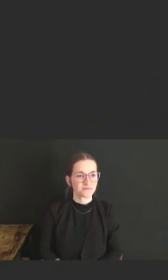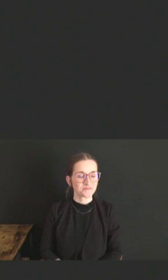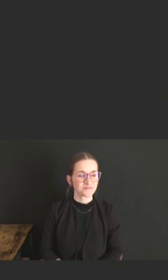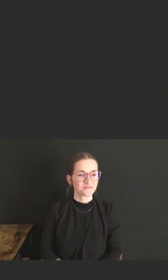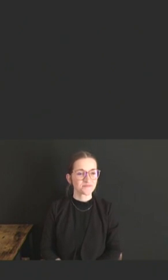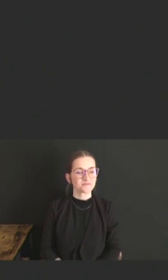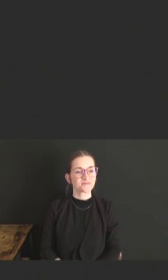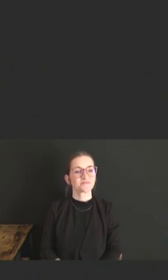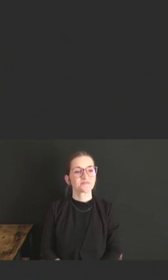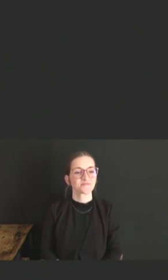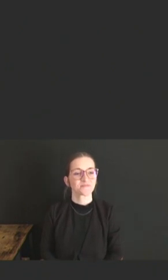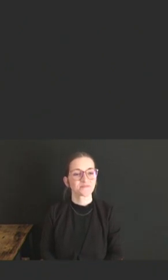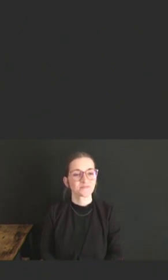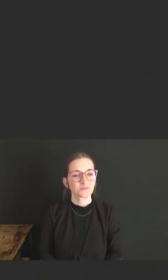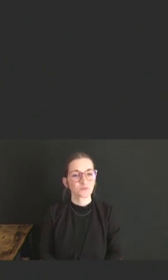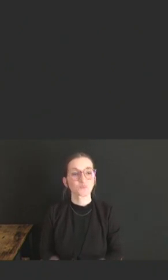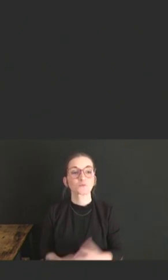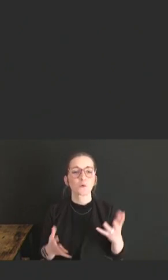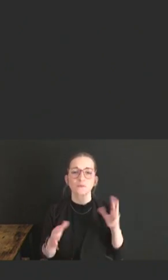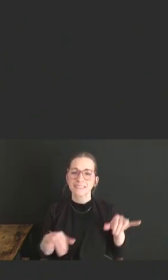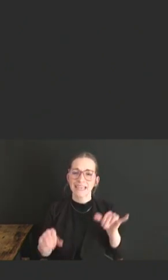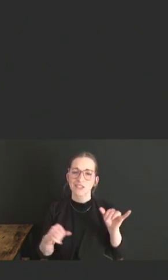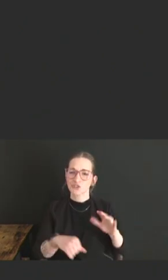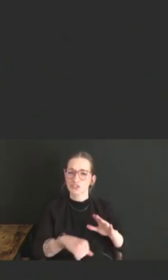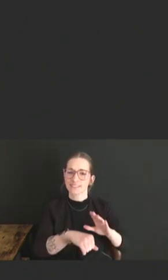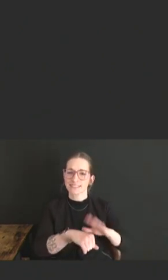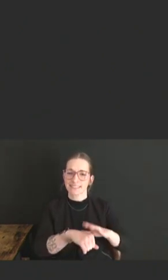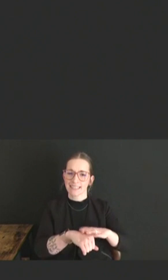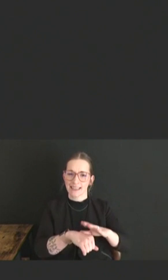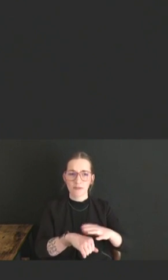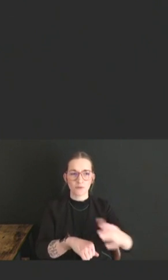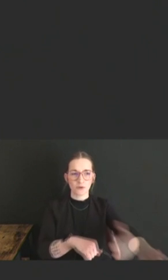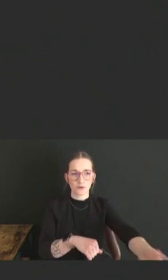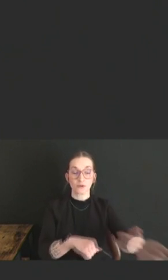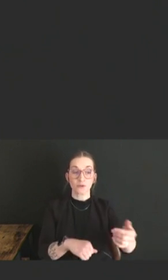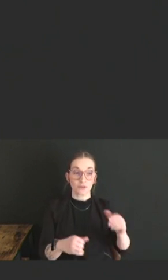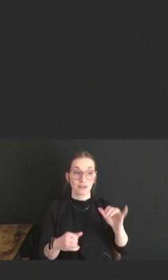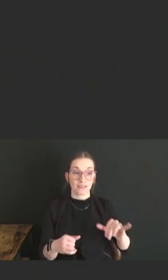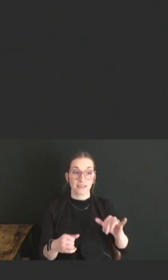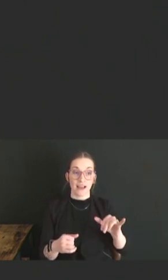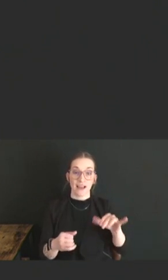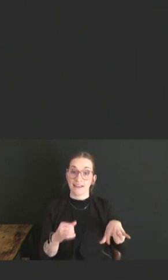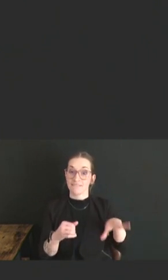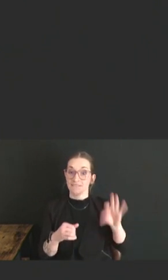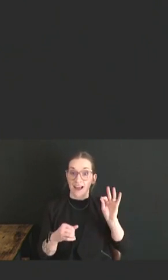So just a standard disclaimer that the findings and conclusions of this presentation are my